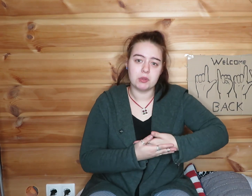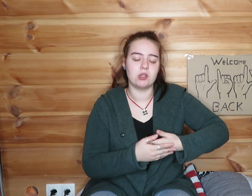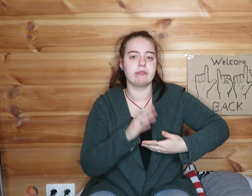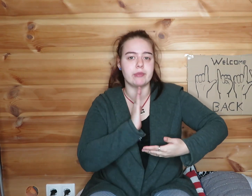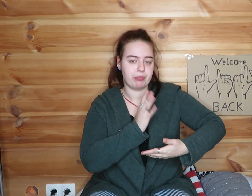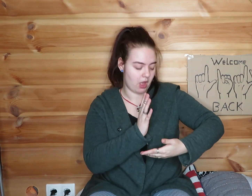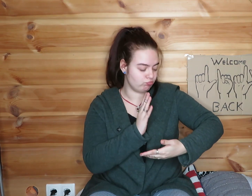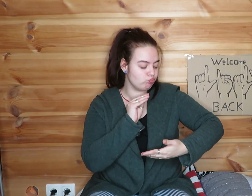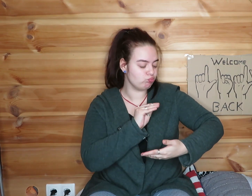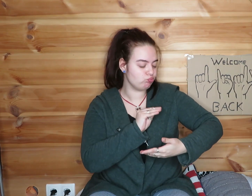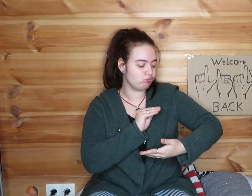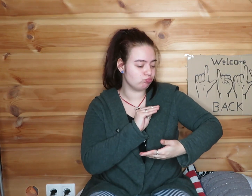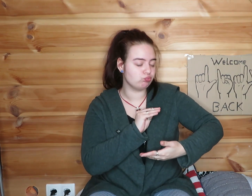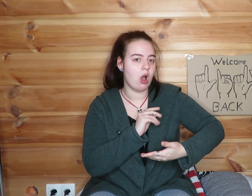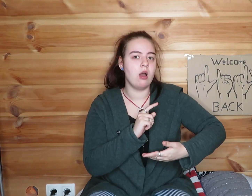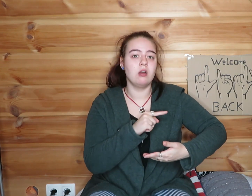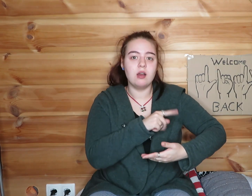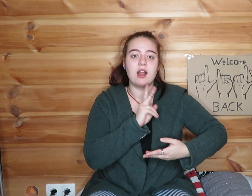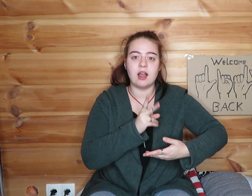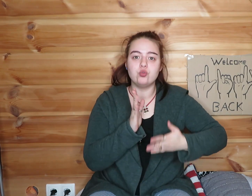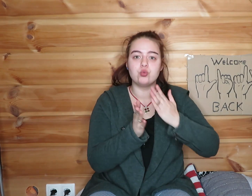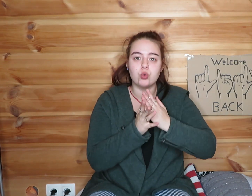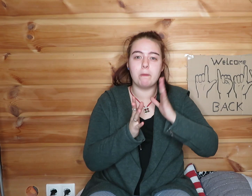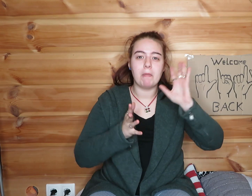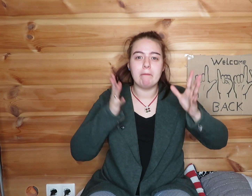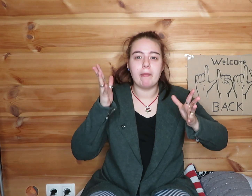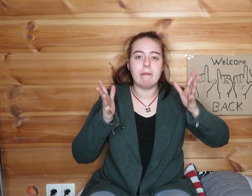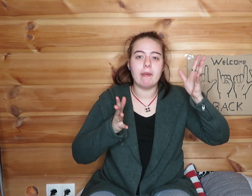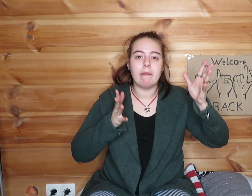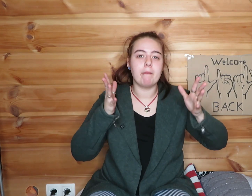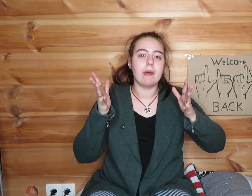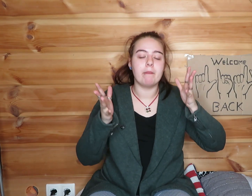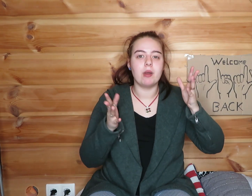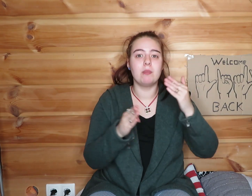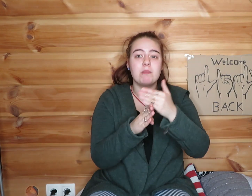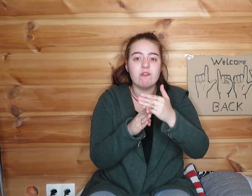If I teach an infant sign language, it can express itself